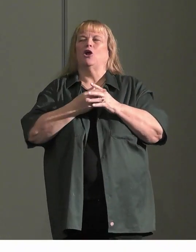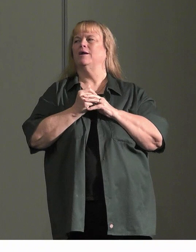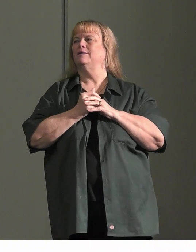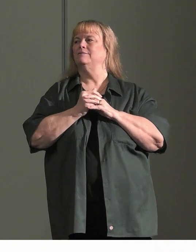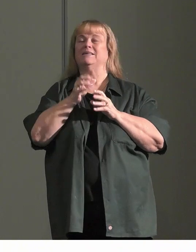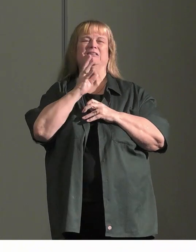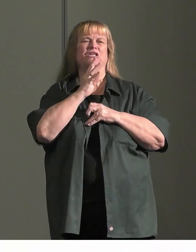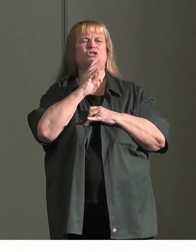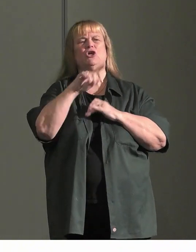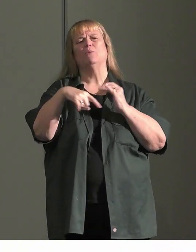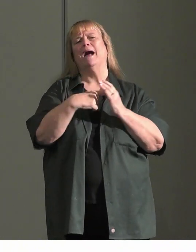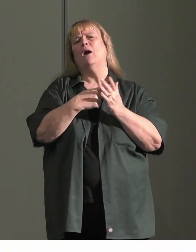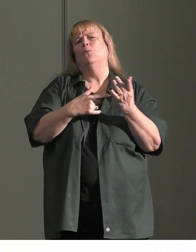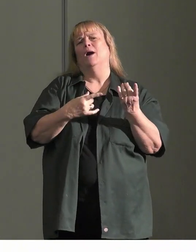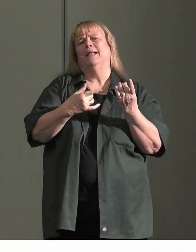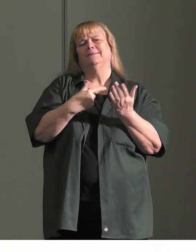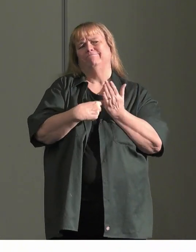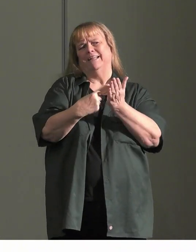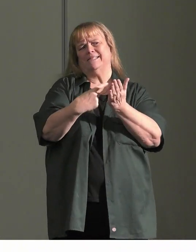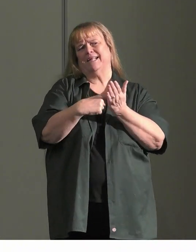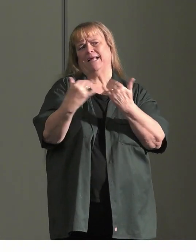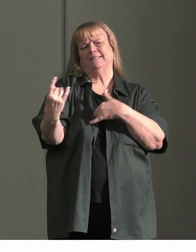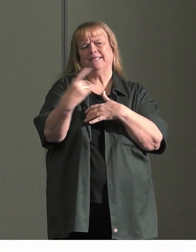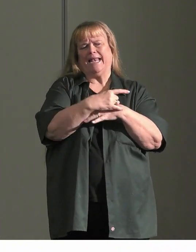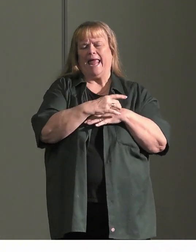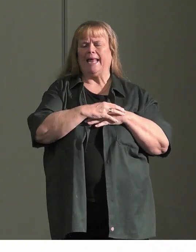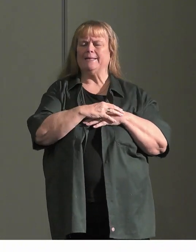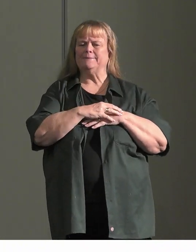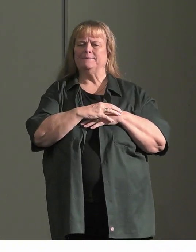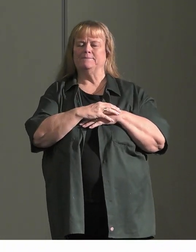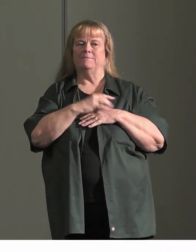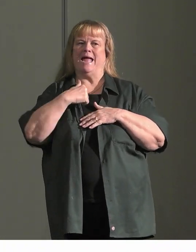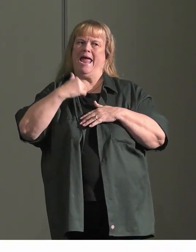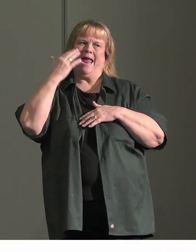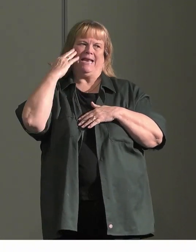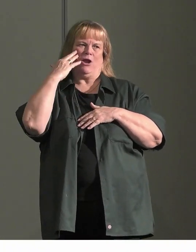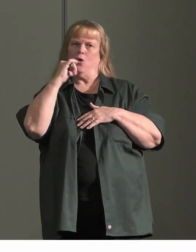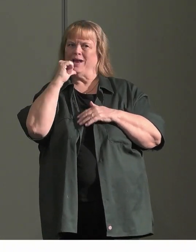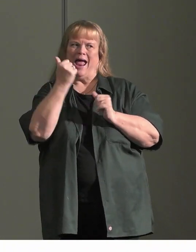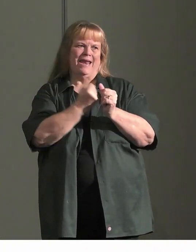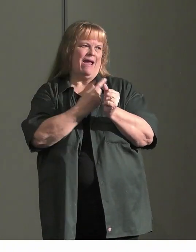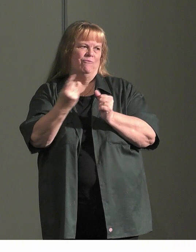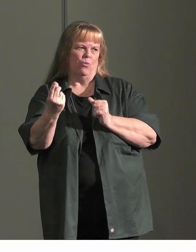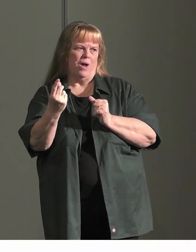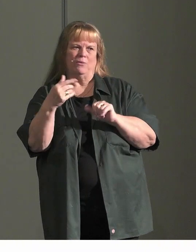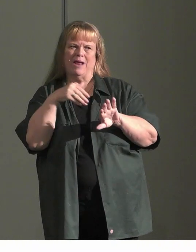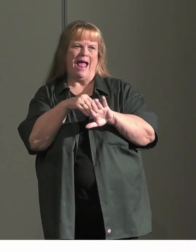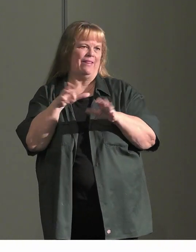talk about what we're going to go over today. So I know not everyone at the conference is